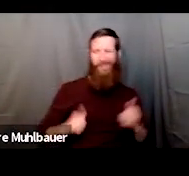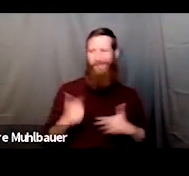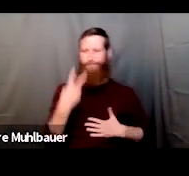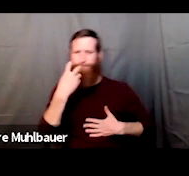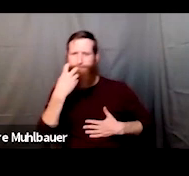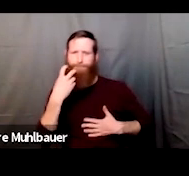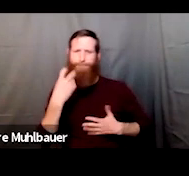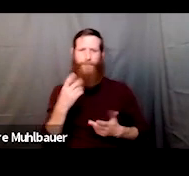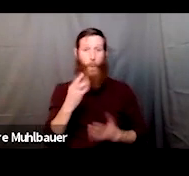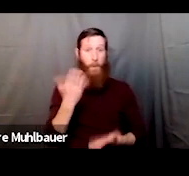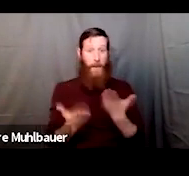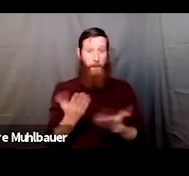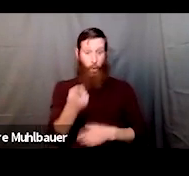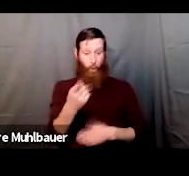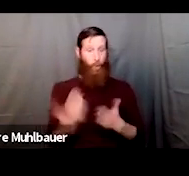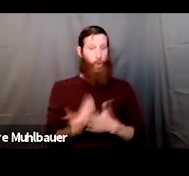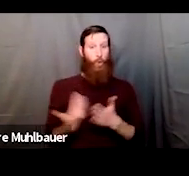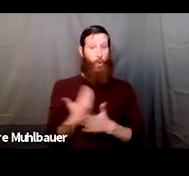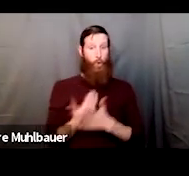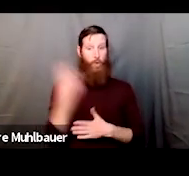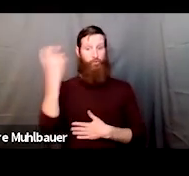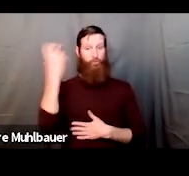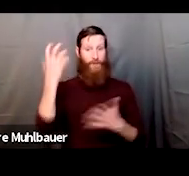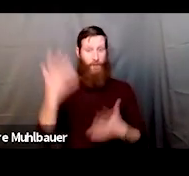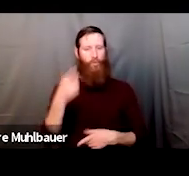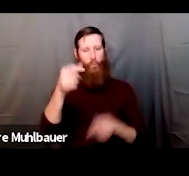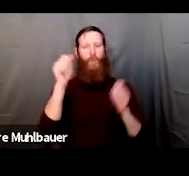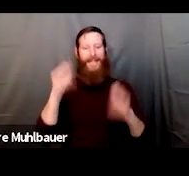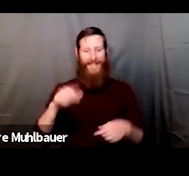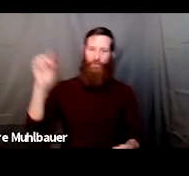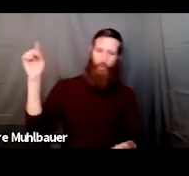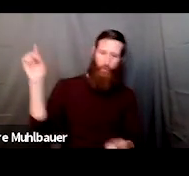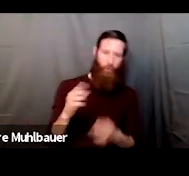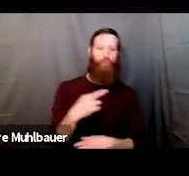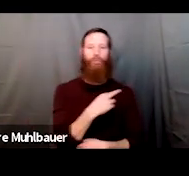you can always reduce your risk in those ways.